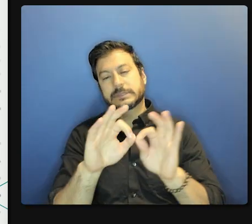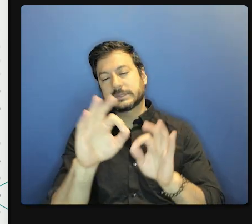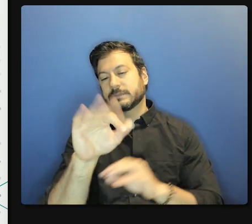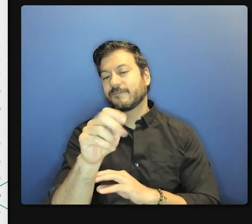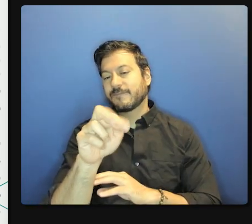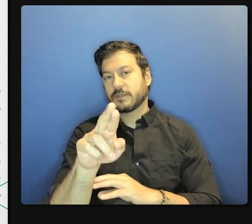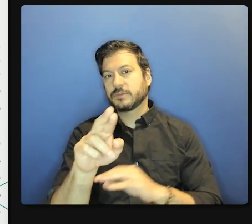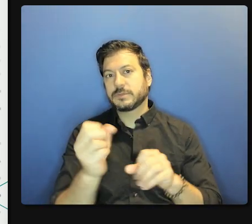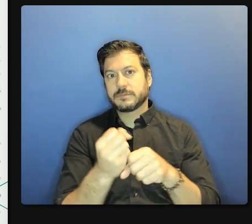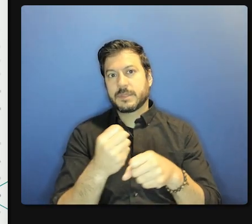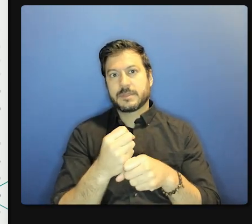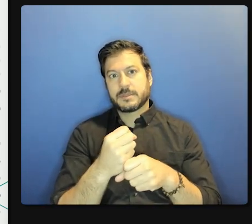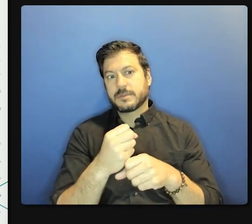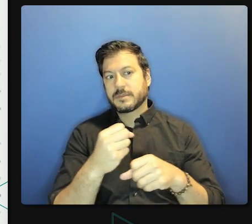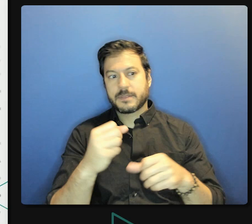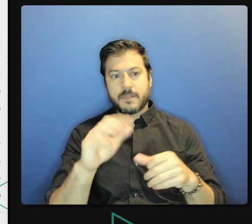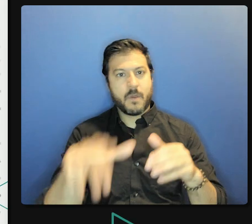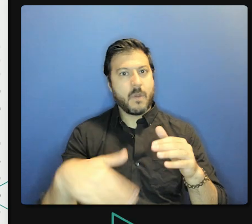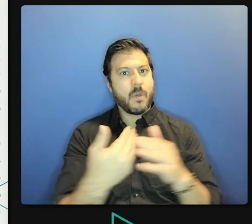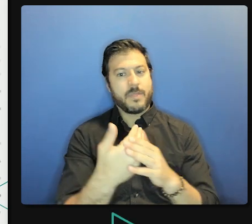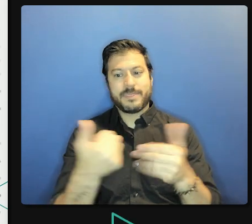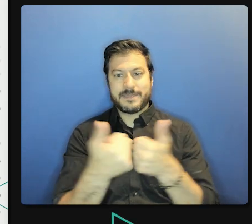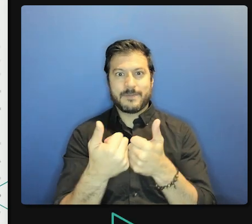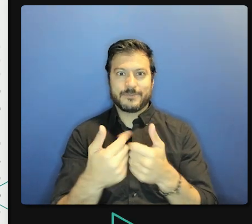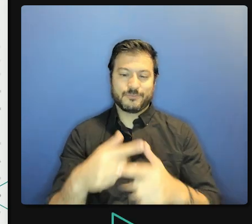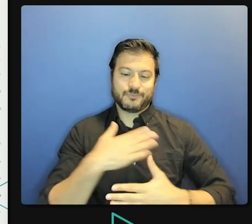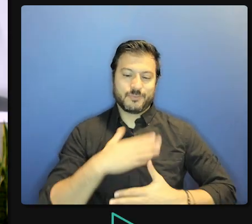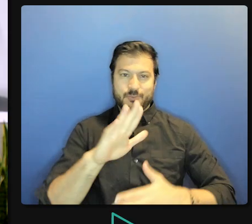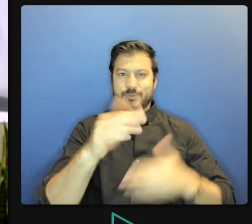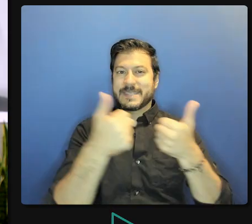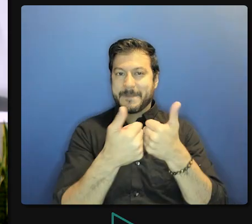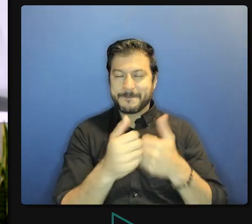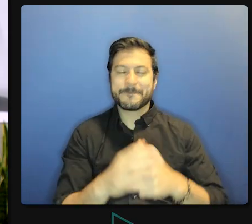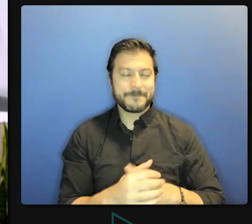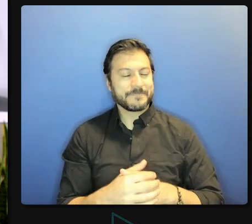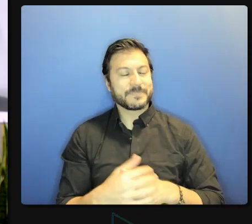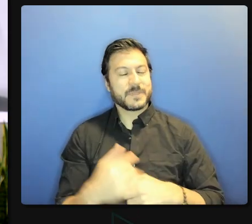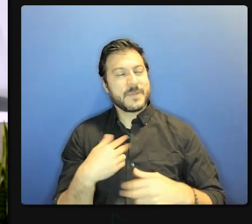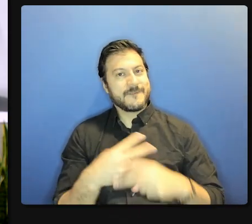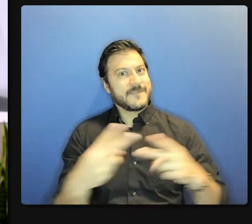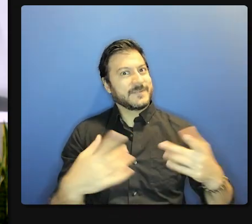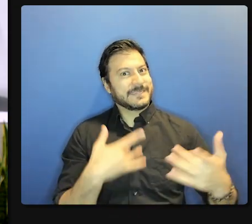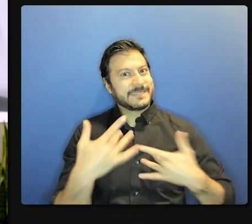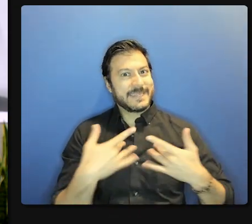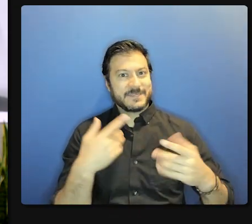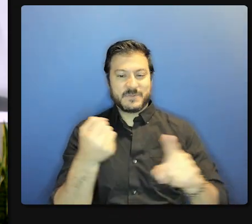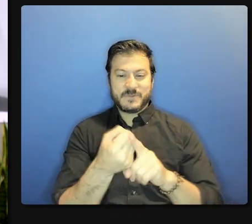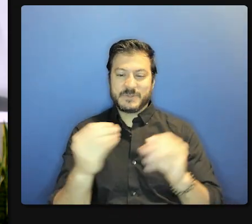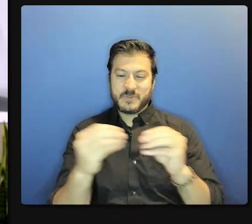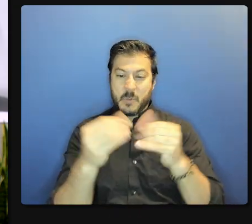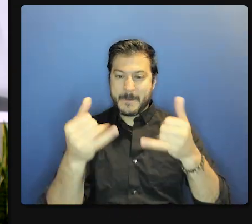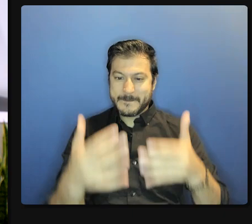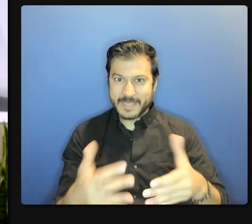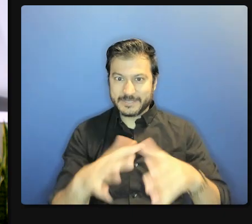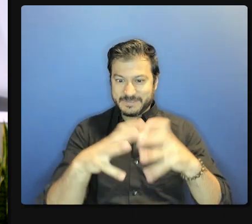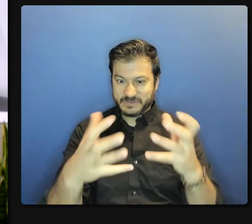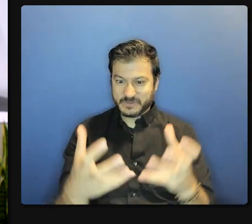is a key factor in driving all-up game revenue. We're very excited to help you reach more players at a global scale